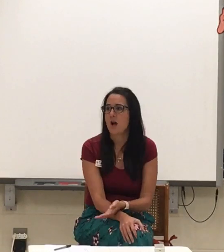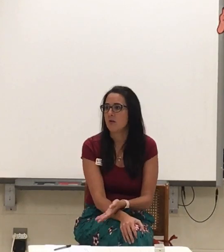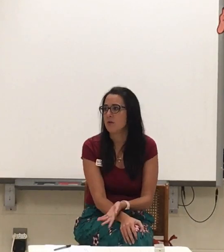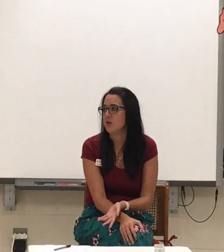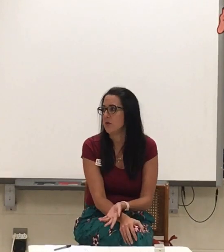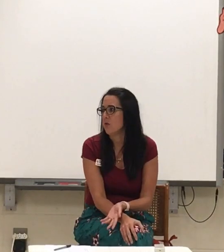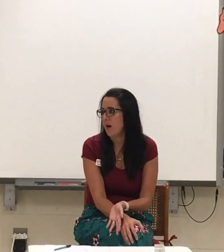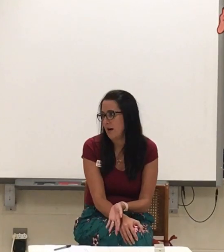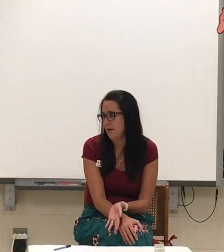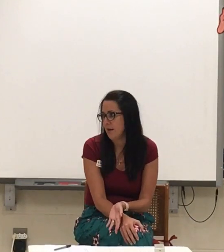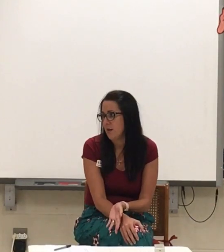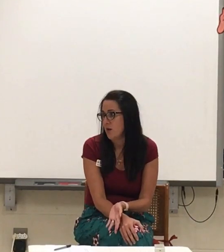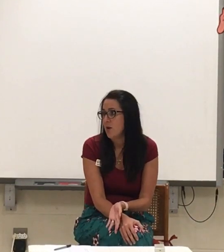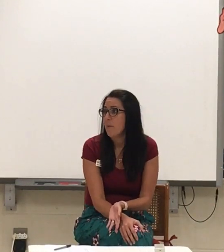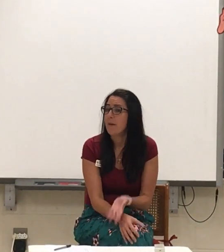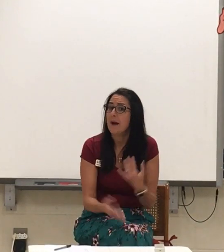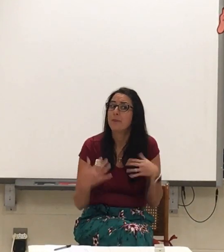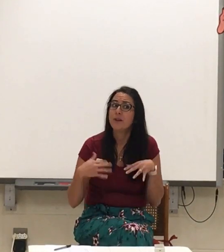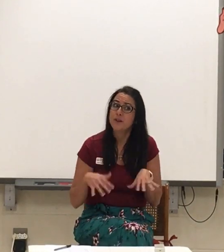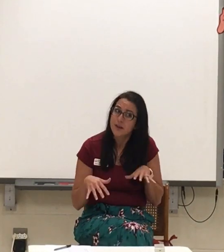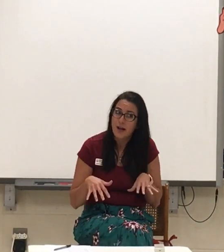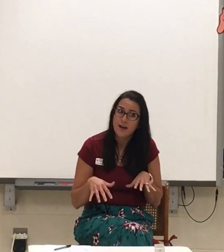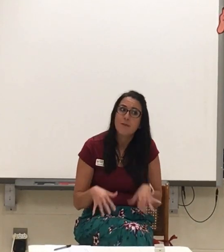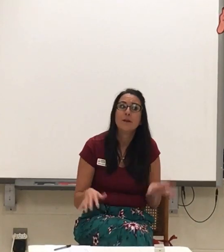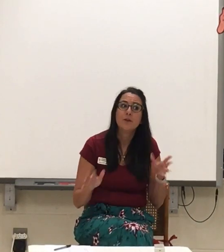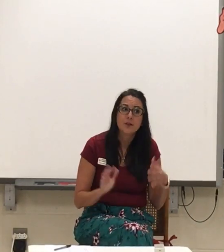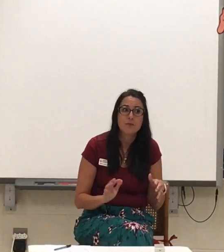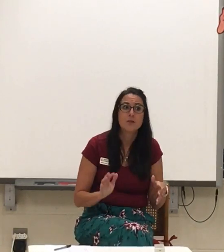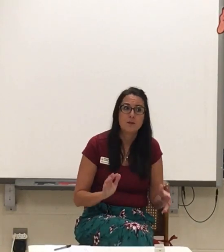not going to acquire it but I'm pretty good at it I've been doing it for a